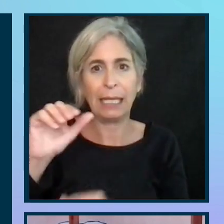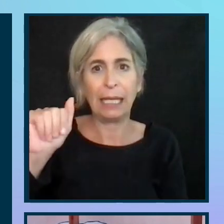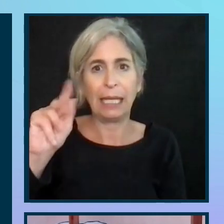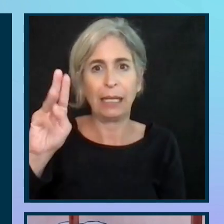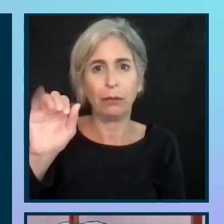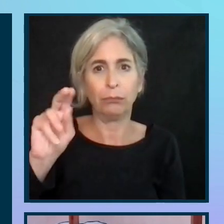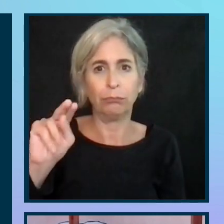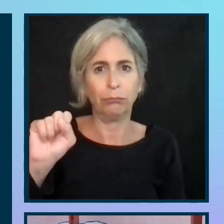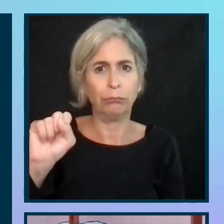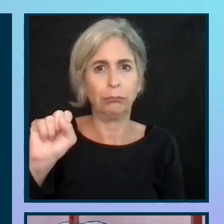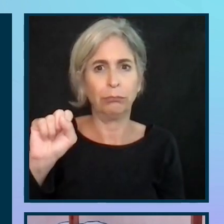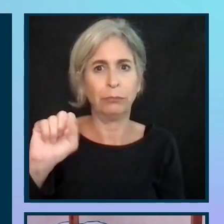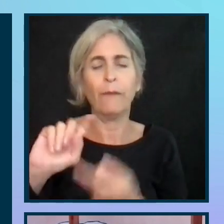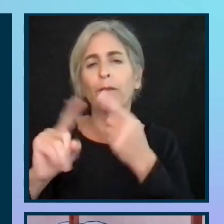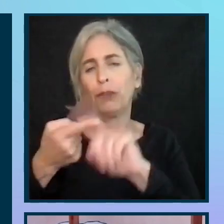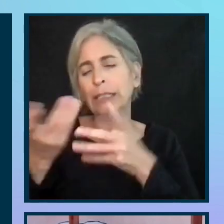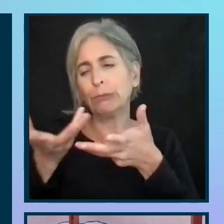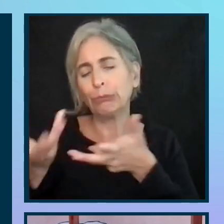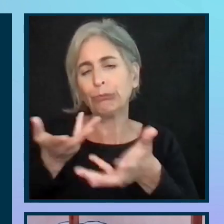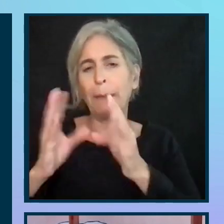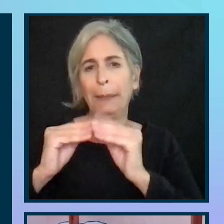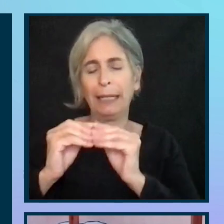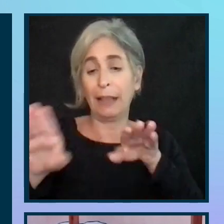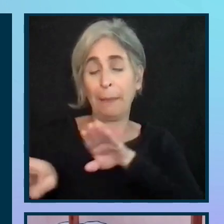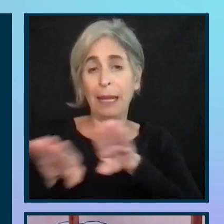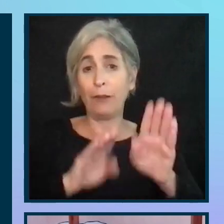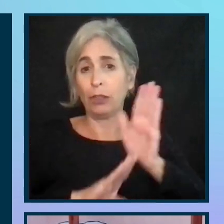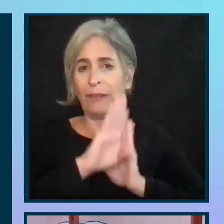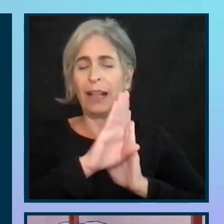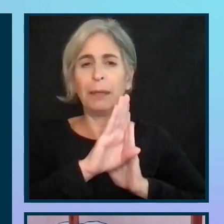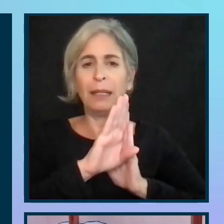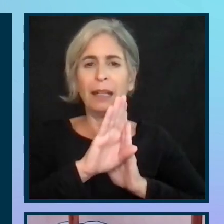In behavior-driven development, you often find a prerefinement